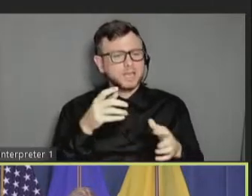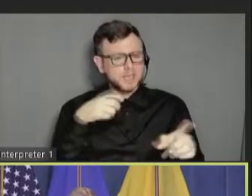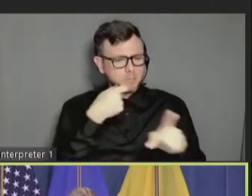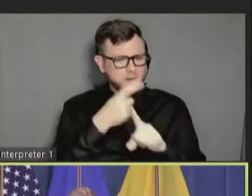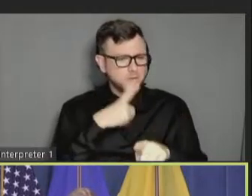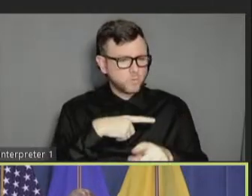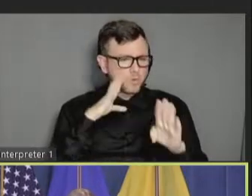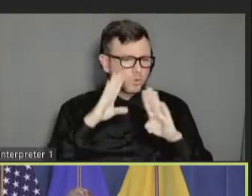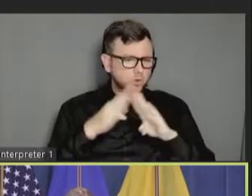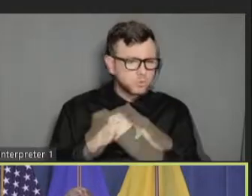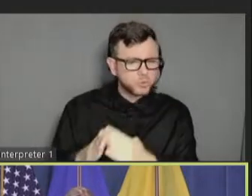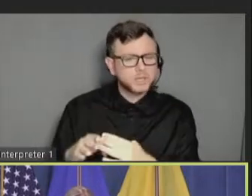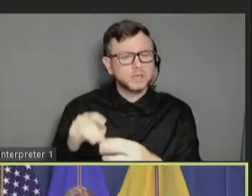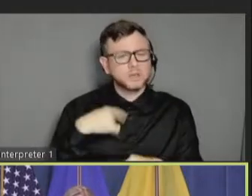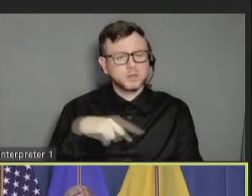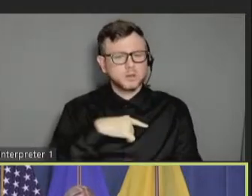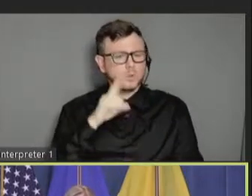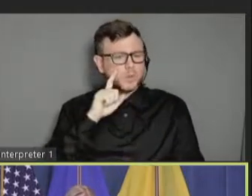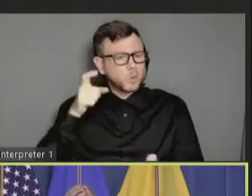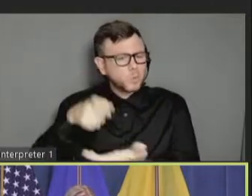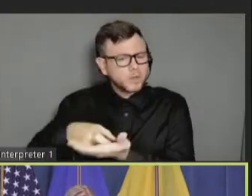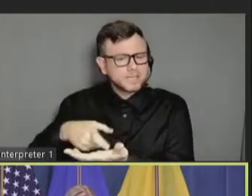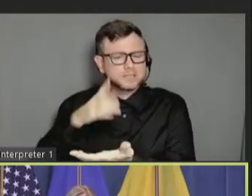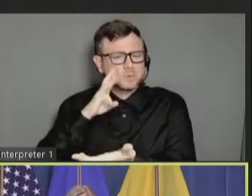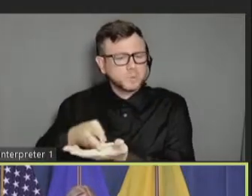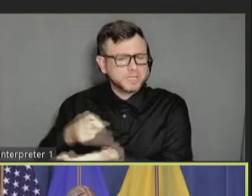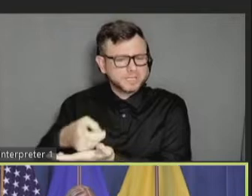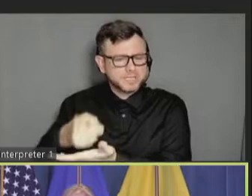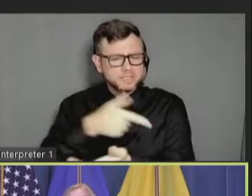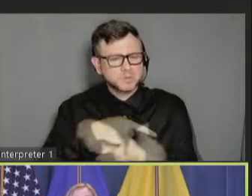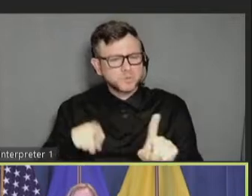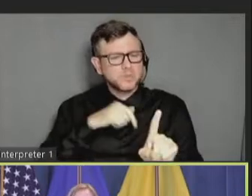prioritization and thought should be focused on funding art and public health work in the future.